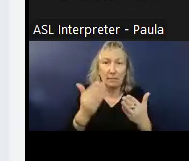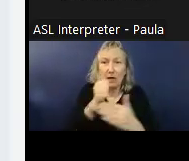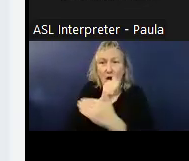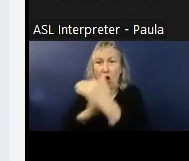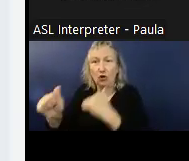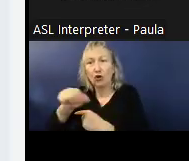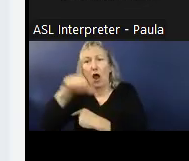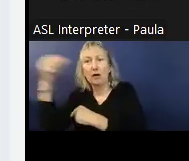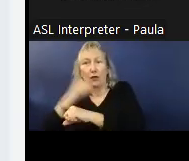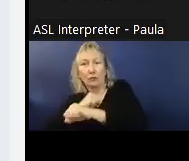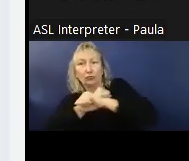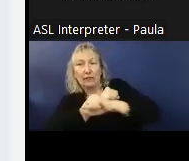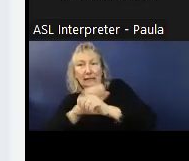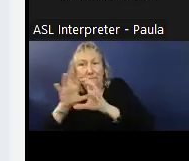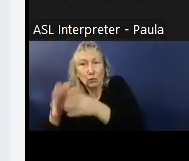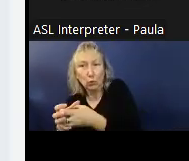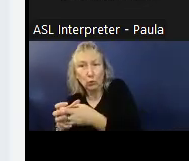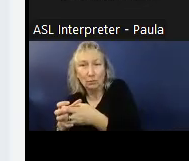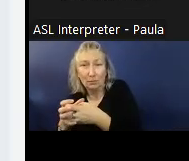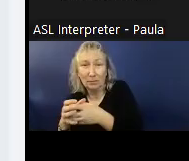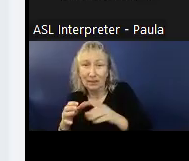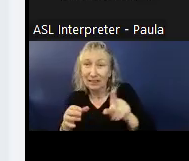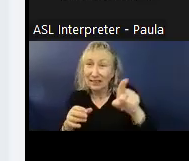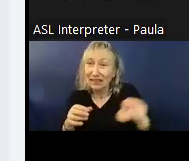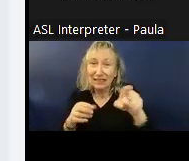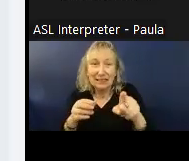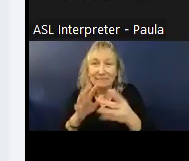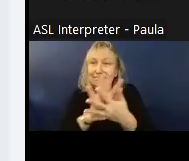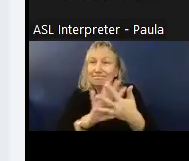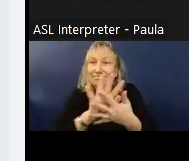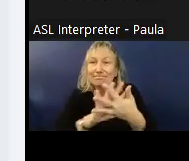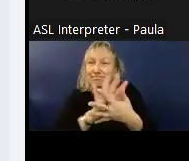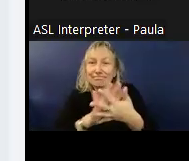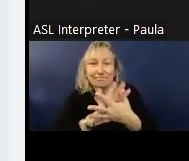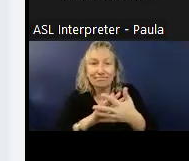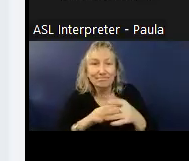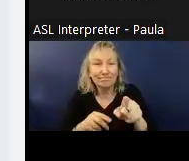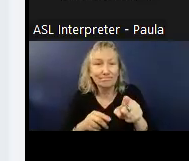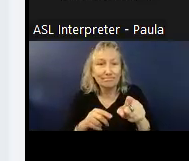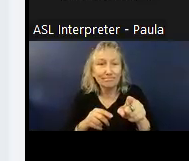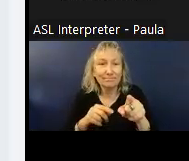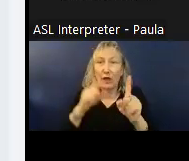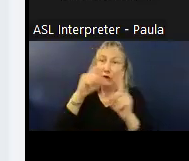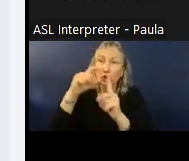Because I don't think it's really clear that all of these terms are included in